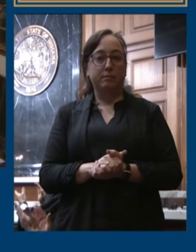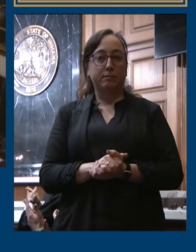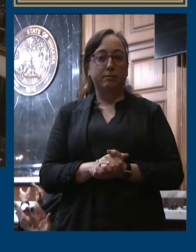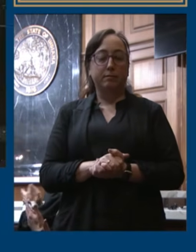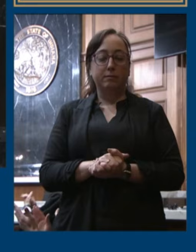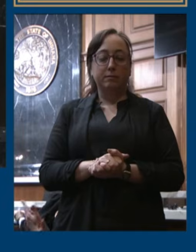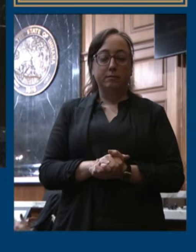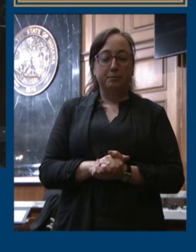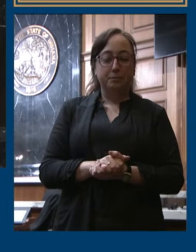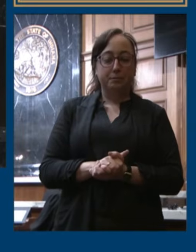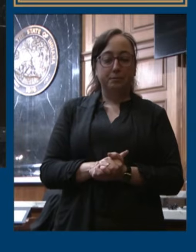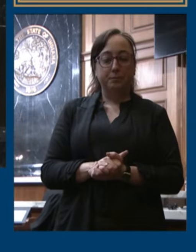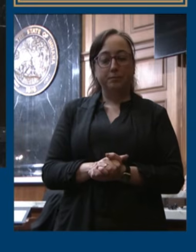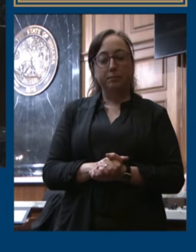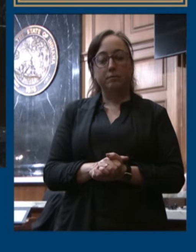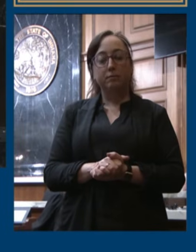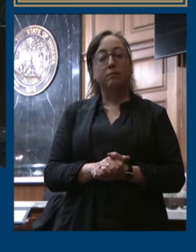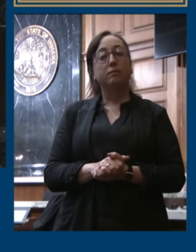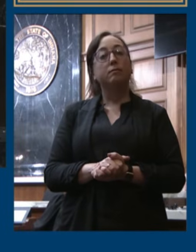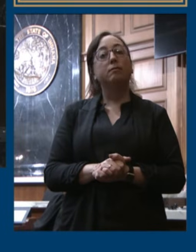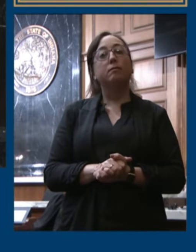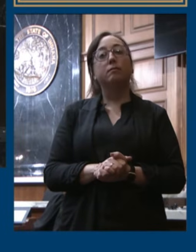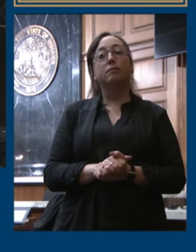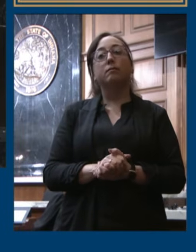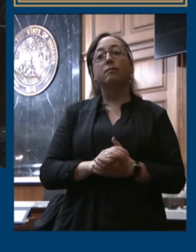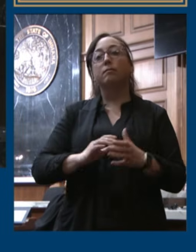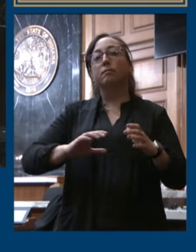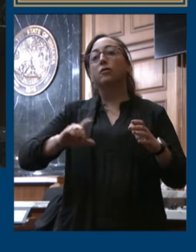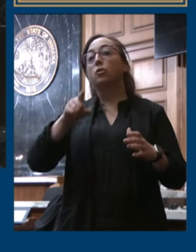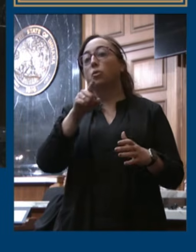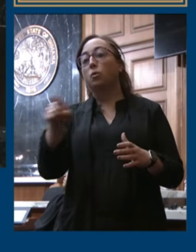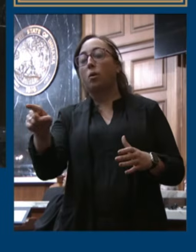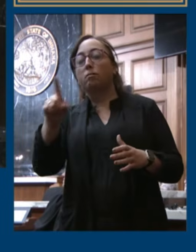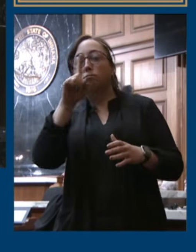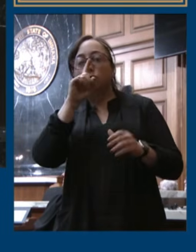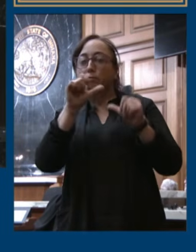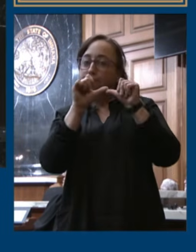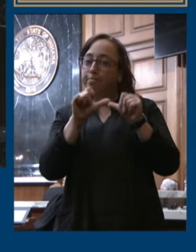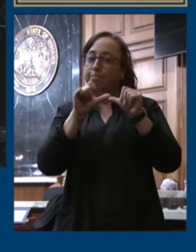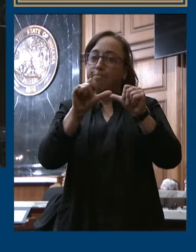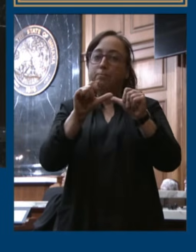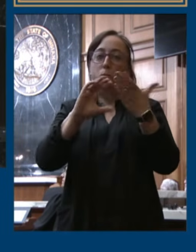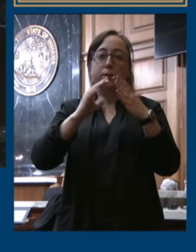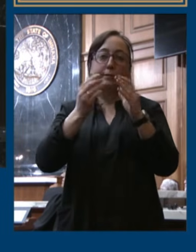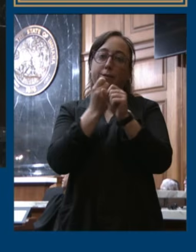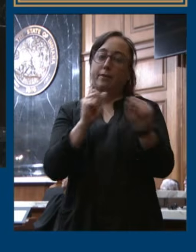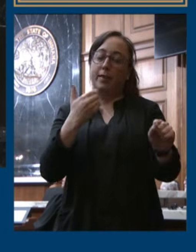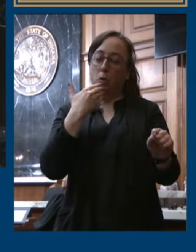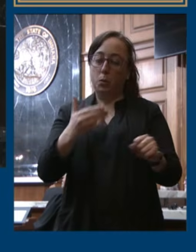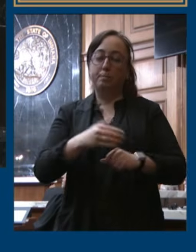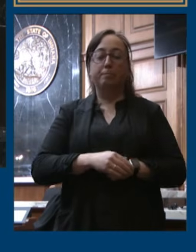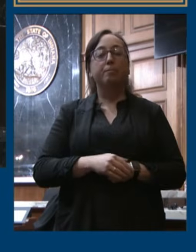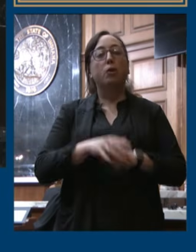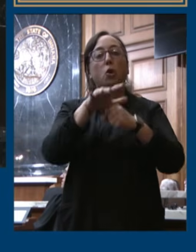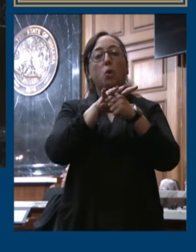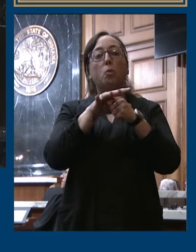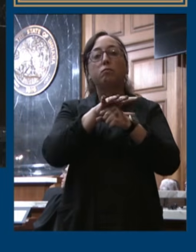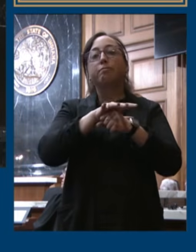THANK YOU. AND YOU DO ALL THAT WHILE KEEPING YOUR COMMUNITIES SAFE. THANK YOU. LOCAL JUSTICE TEAMS WORKING TOGETHER TO MAKE THEIR